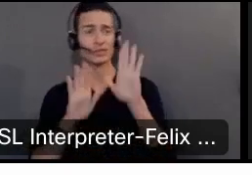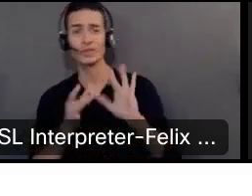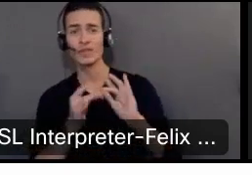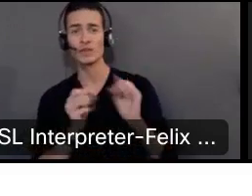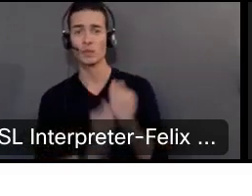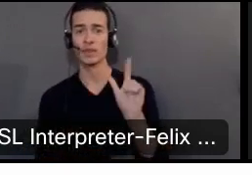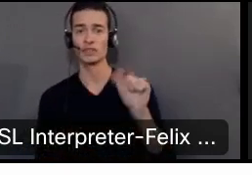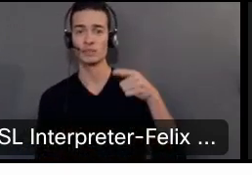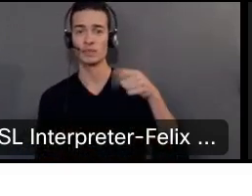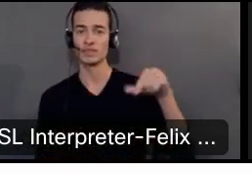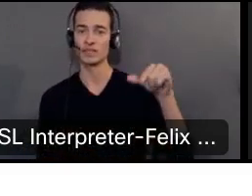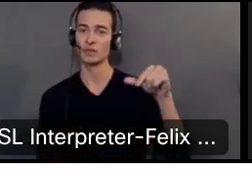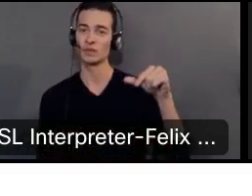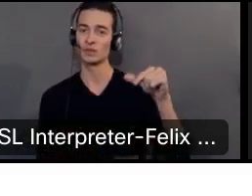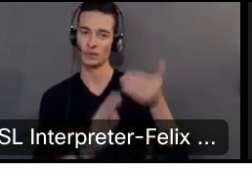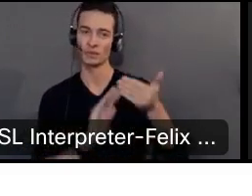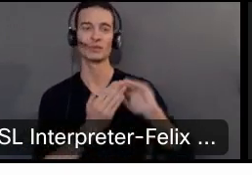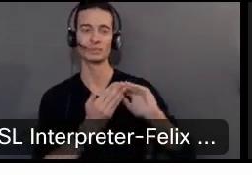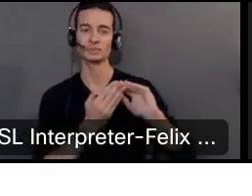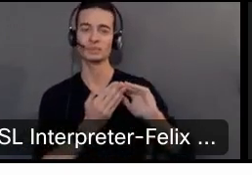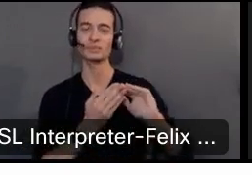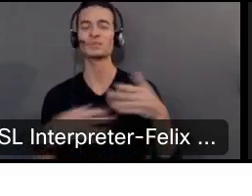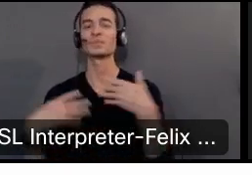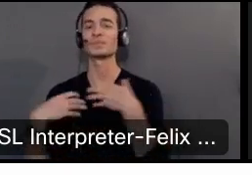Healthcare equality for 2022.